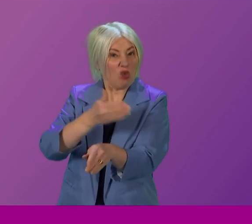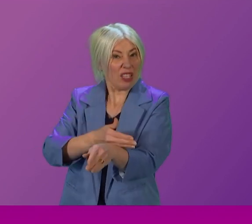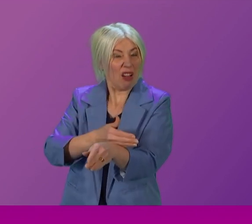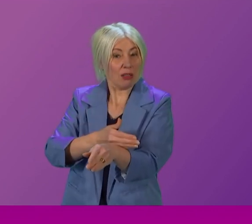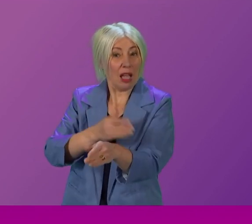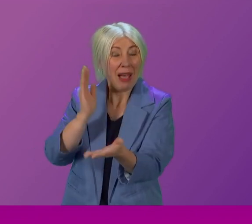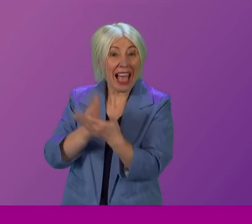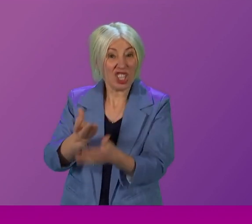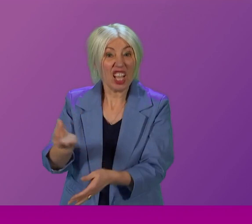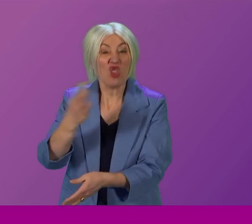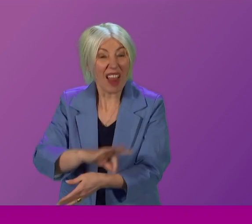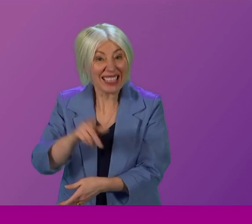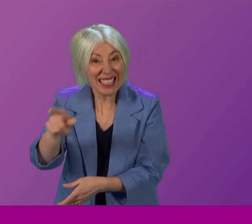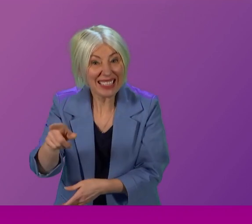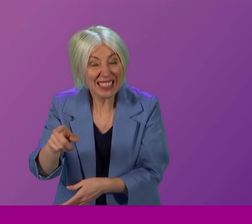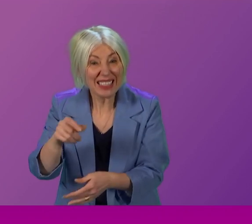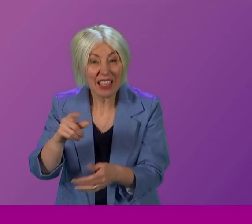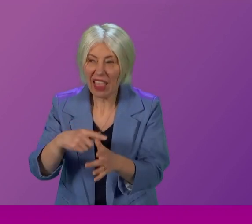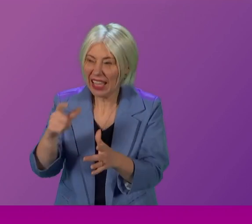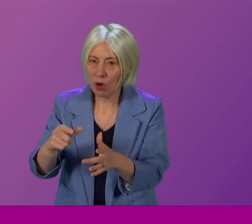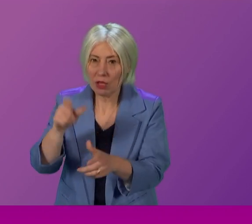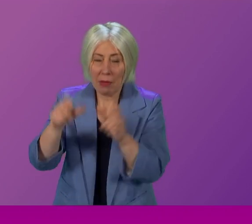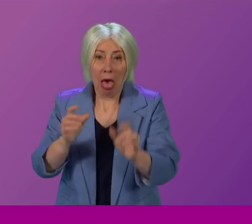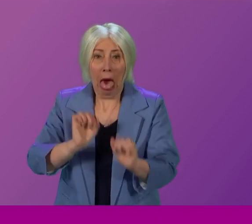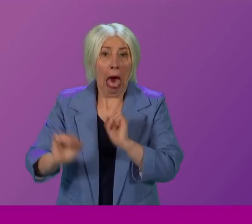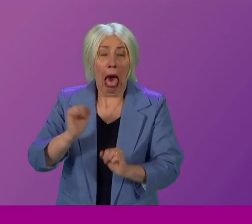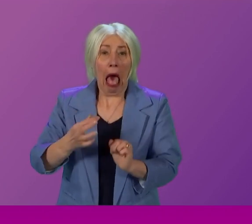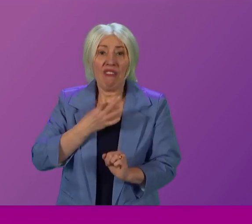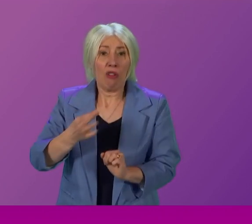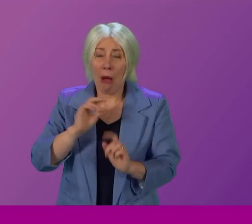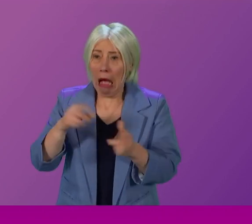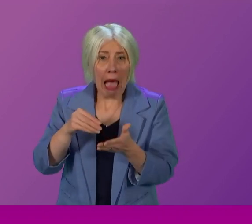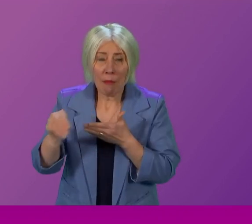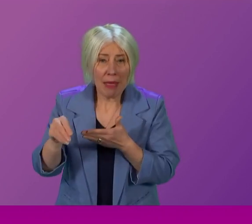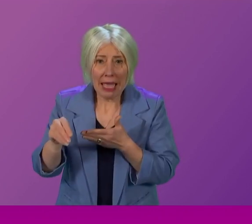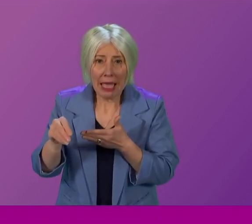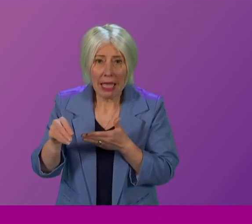credit. When those vulnerable people are unable to pay what they do not even owe,